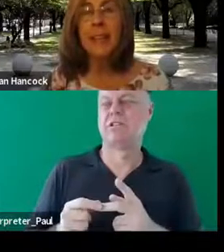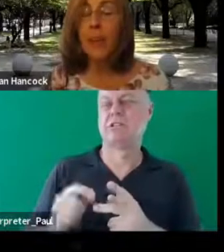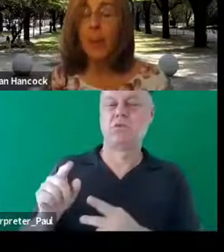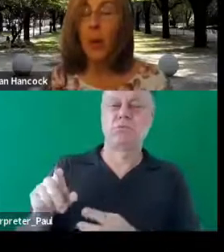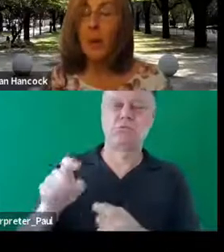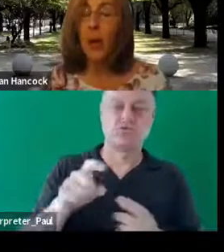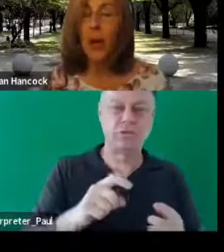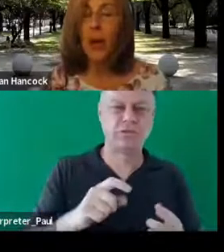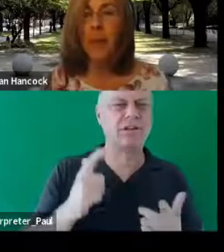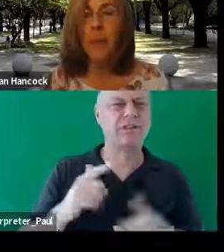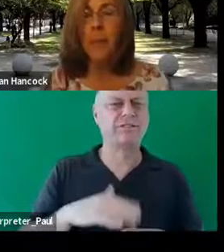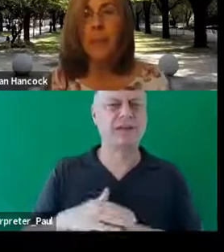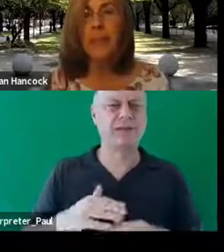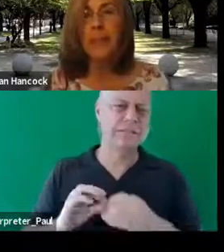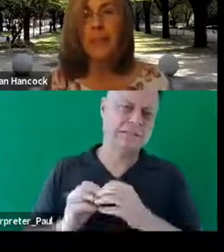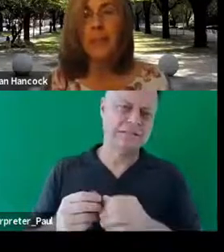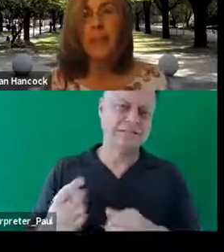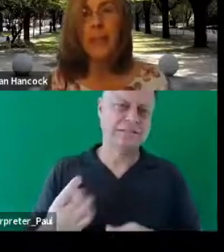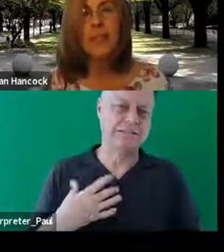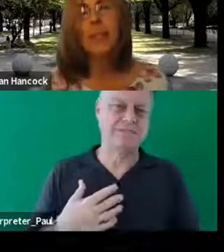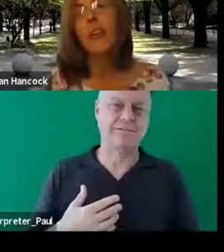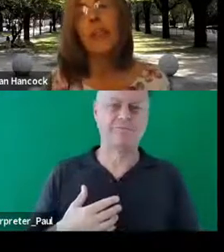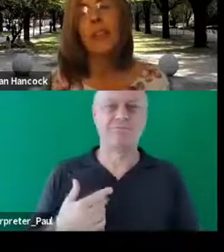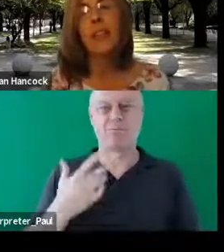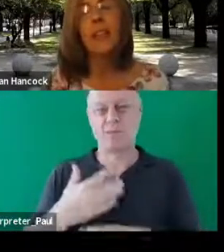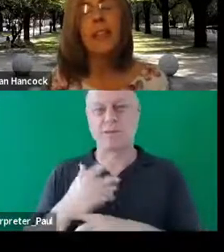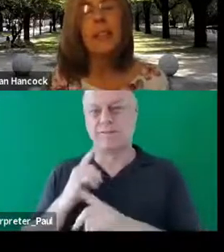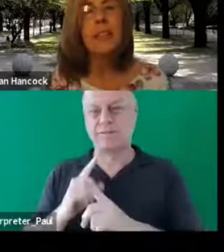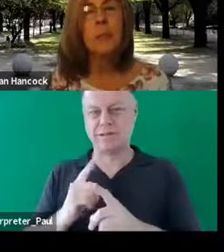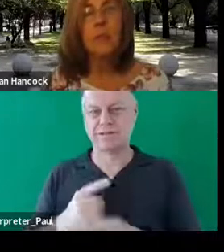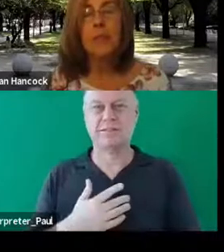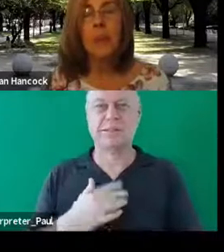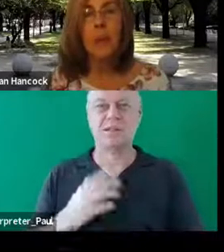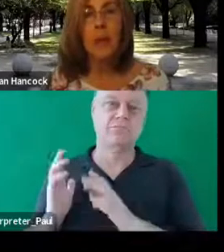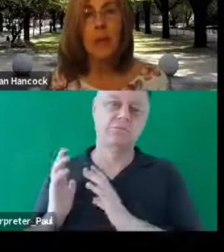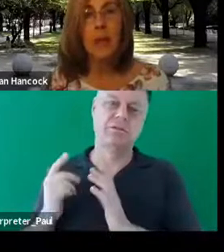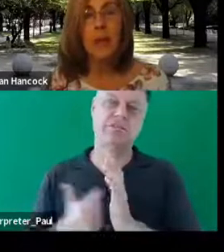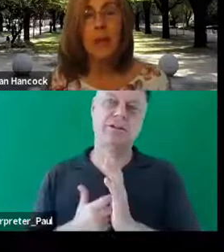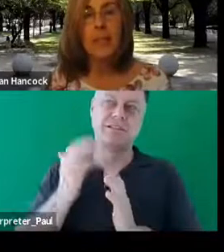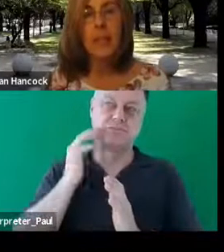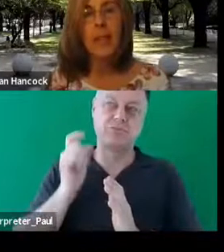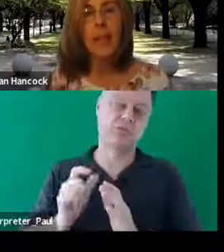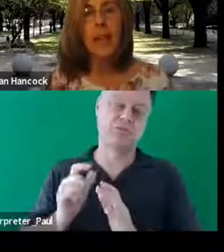takes quite a bit of time as an adviser, so having some champions with that would be amazing. And